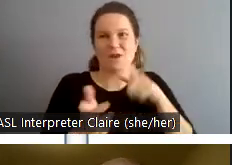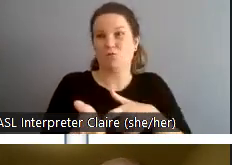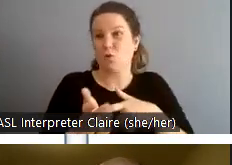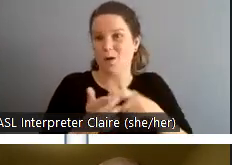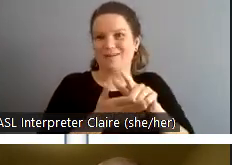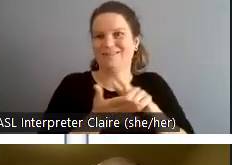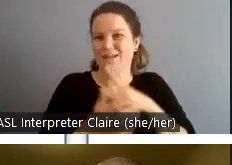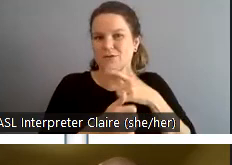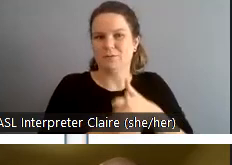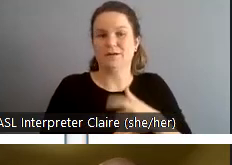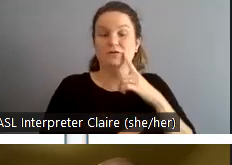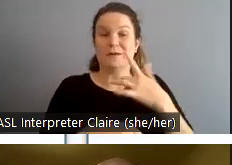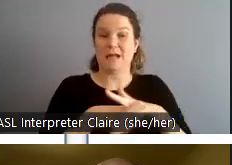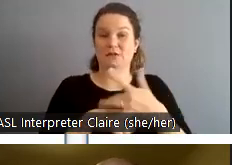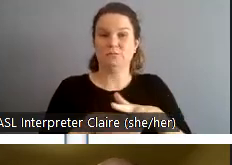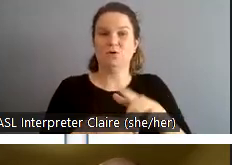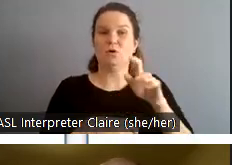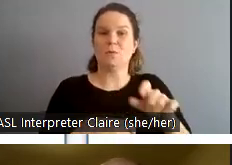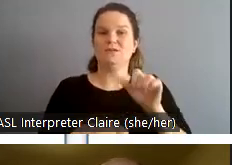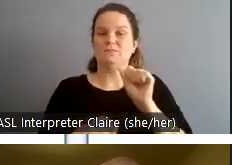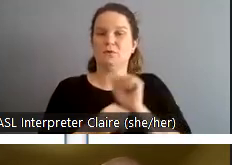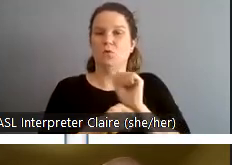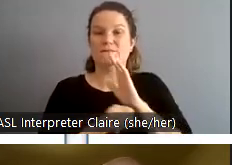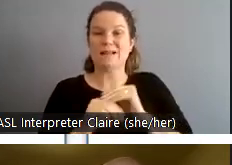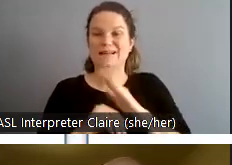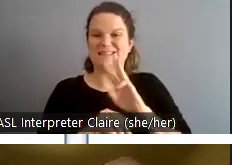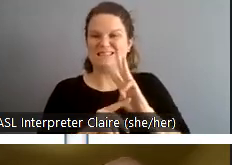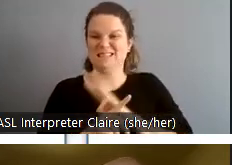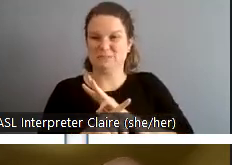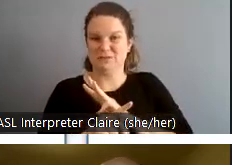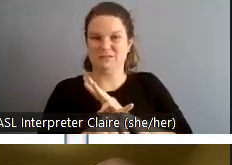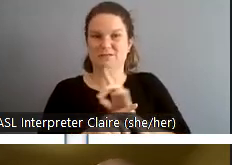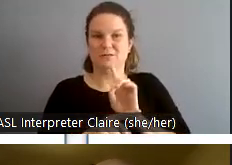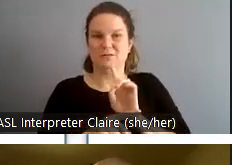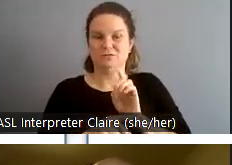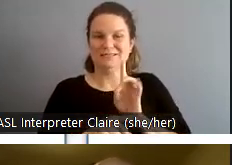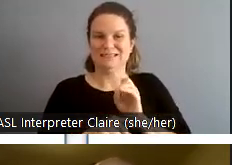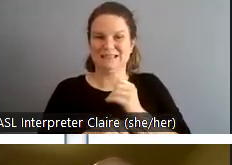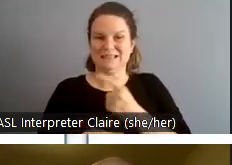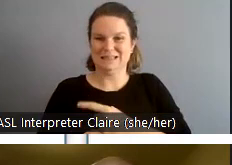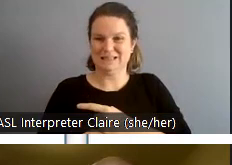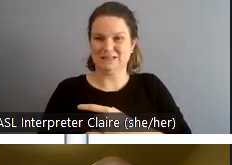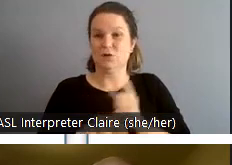eligible, you need to be an employee with six months on the books, 180 days.